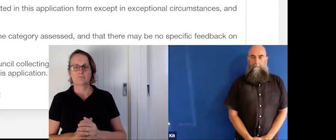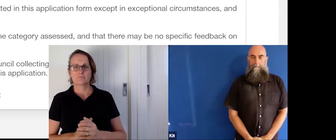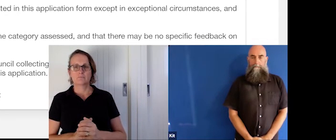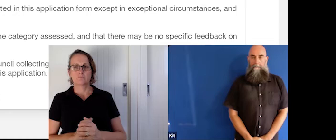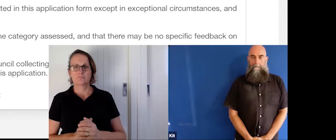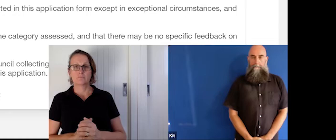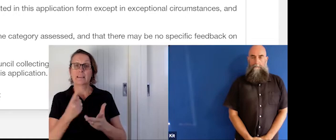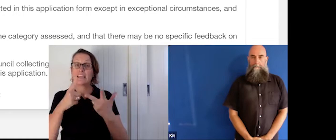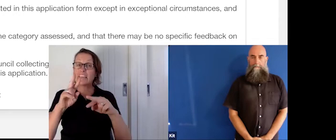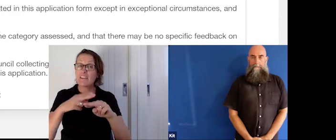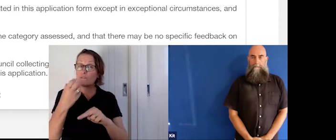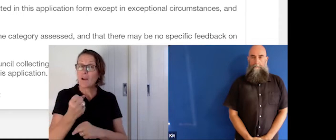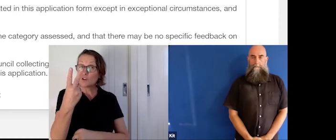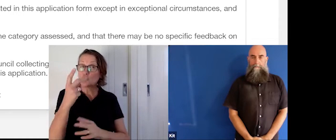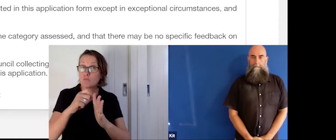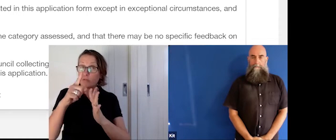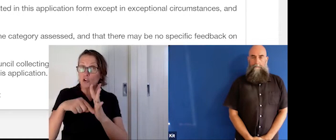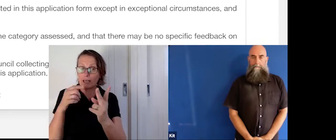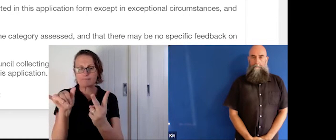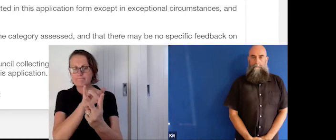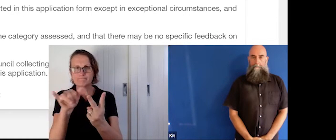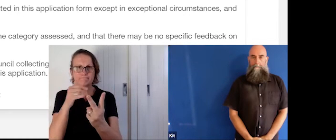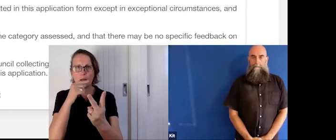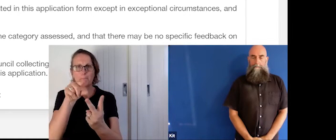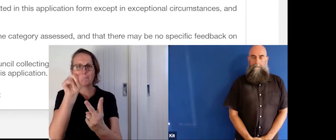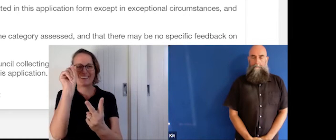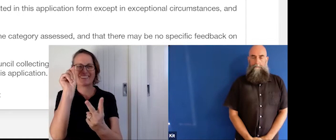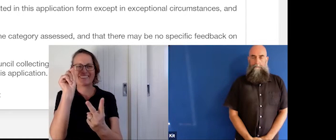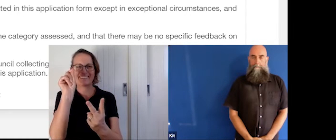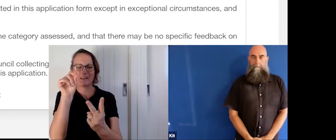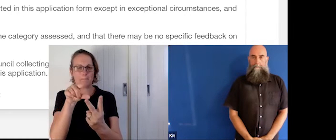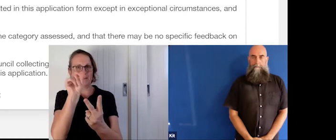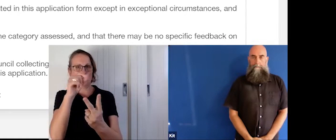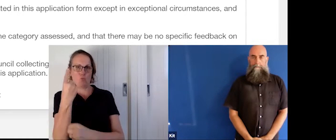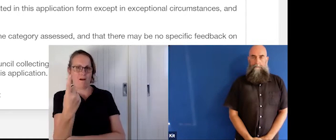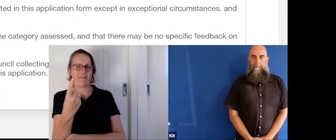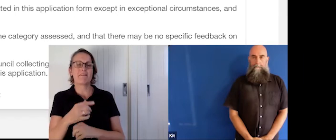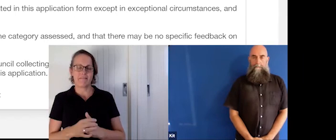So if you have two projects on the boil, apply for your strongest one. Yes, pick your best one, basically.